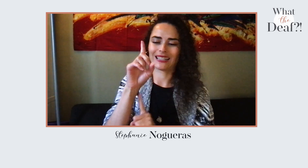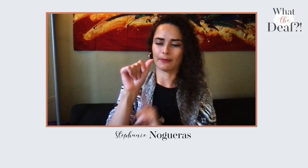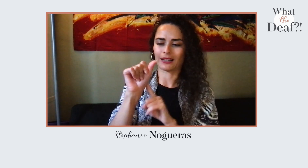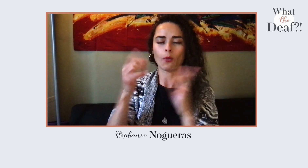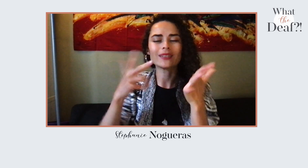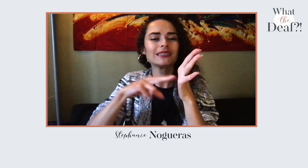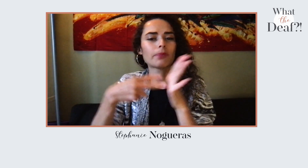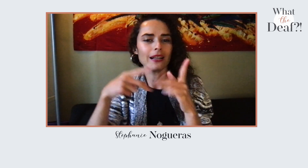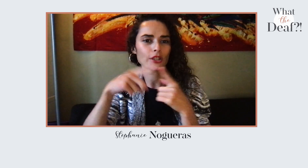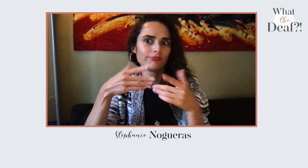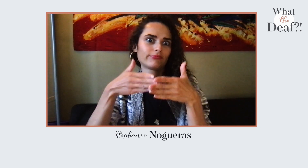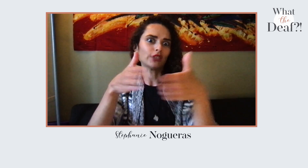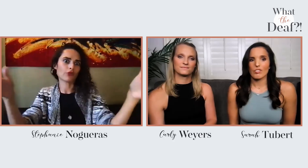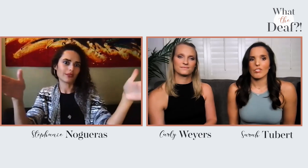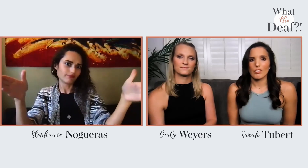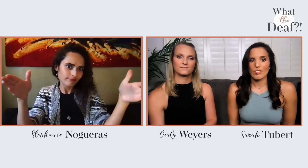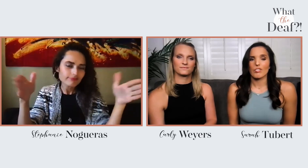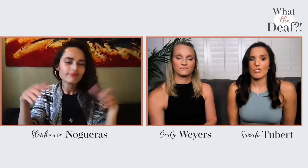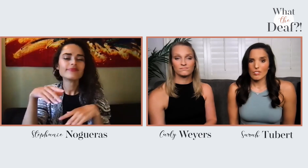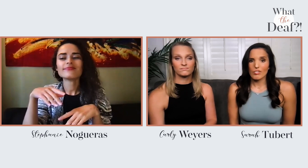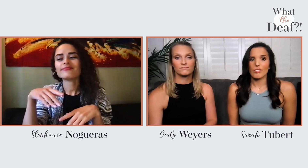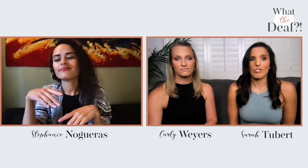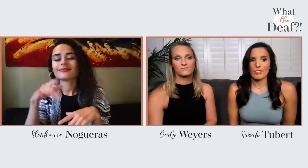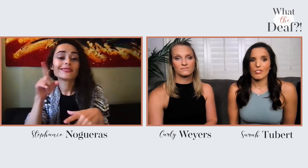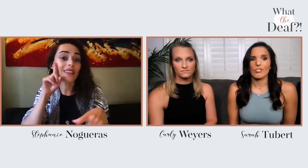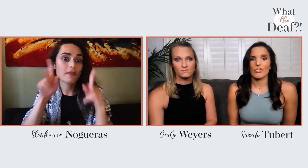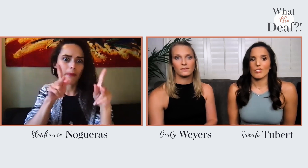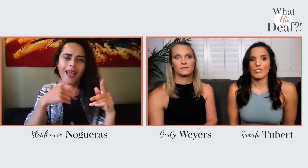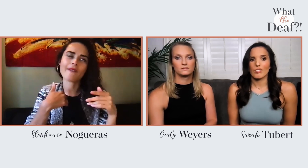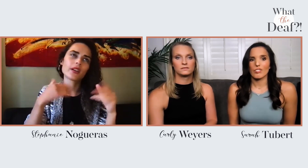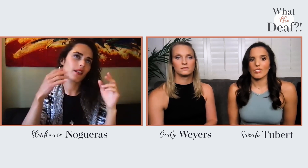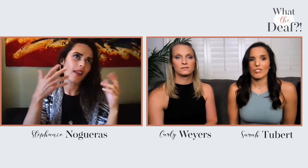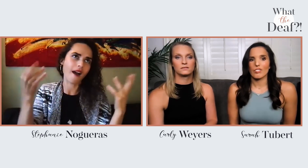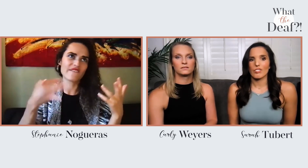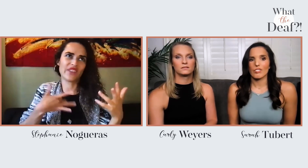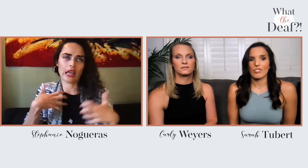and then also that idea of the word disability, disabled in general.